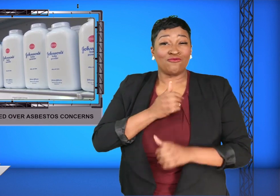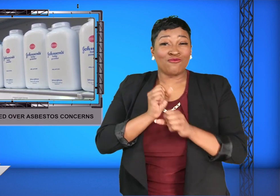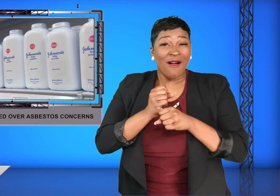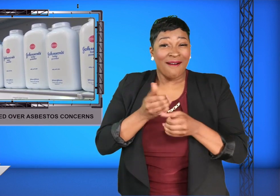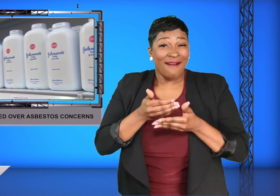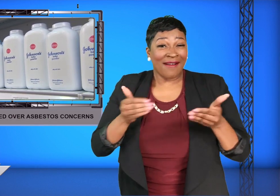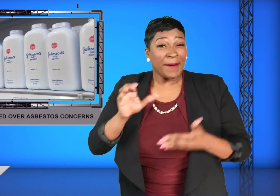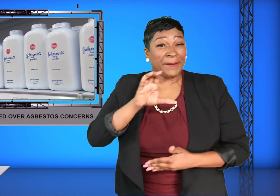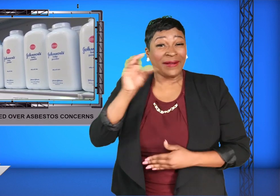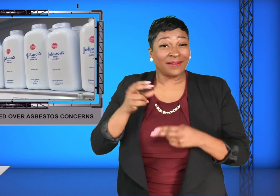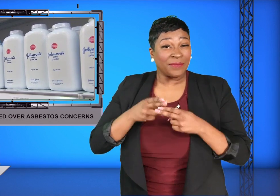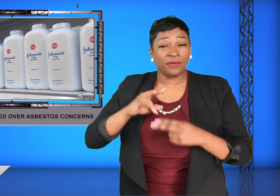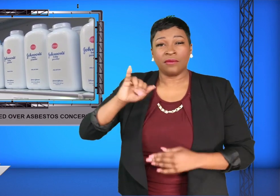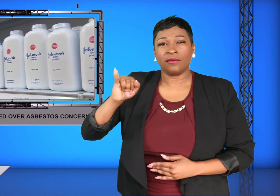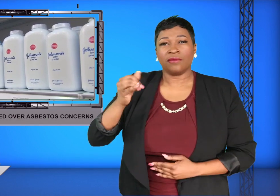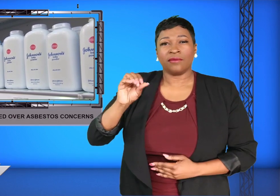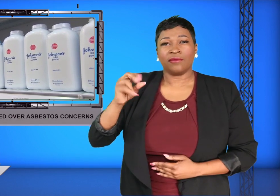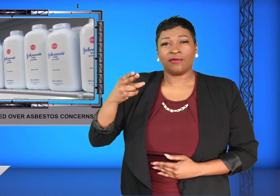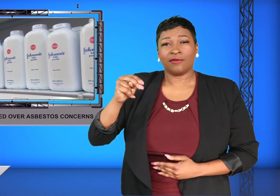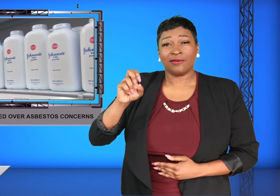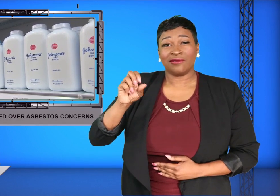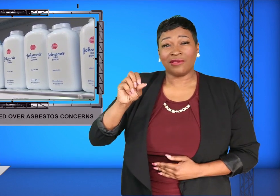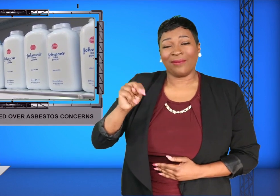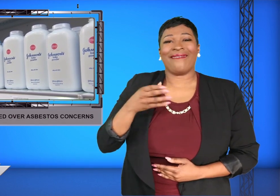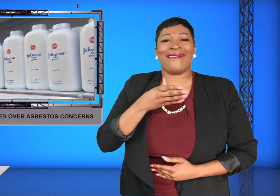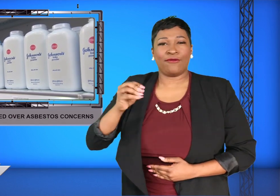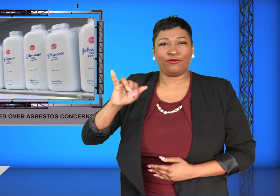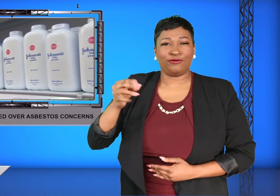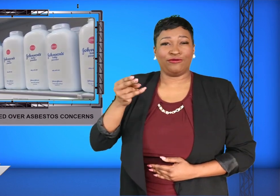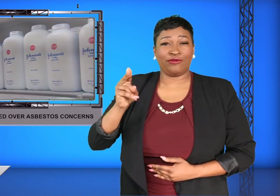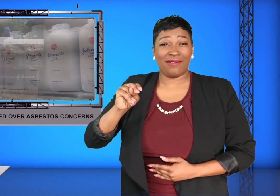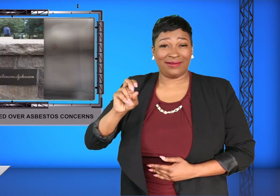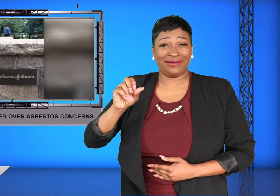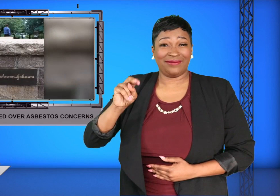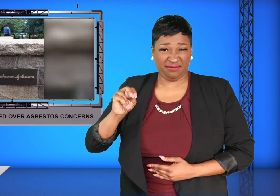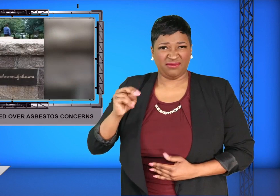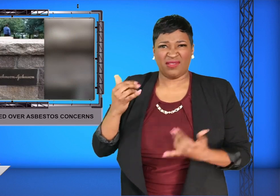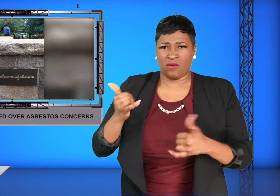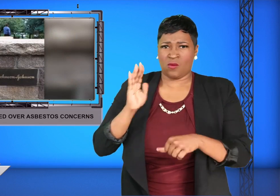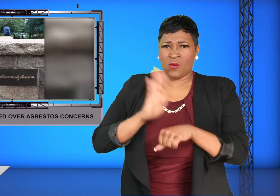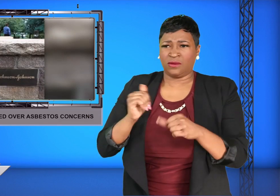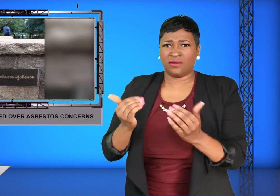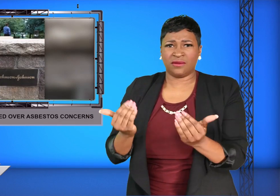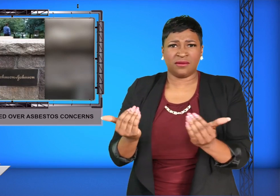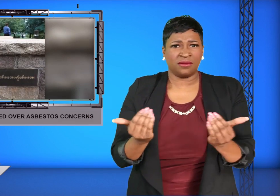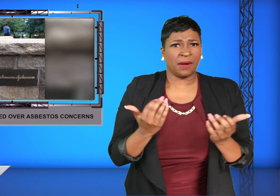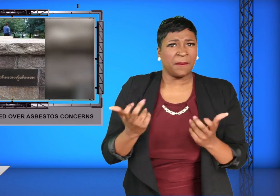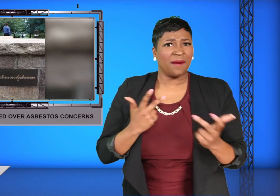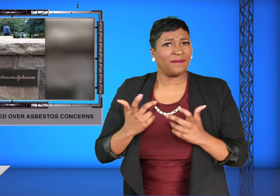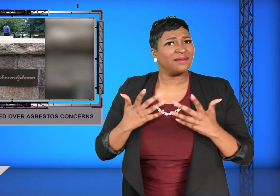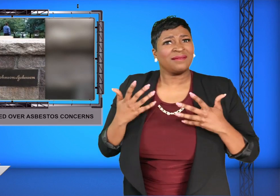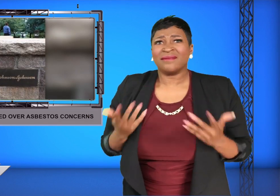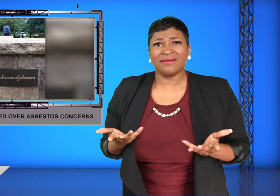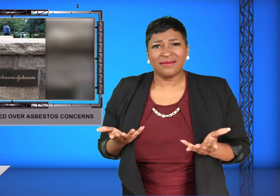Johnson & Johnson is recalling some of its baby powder after it was found to be contaminated